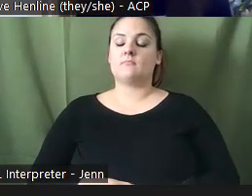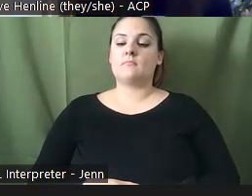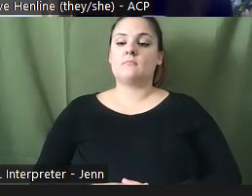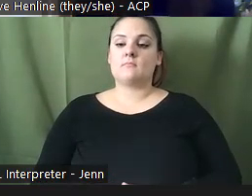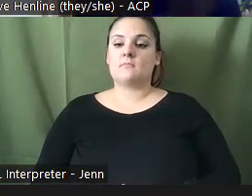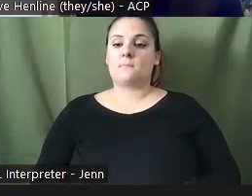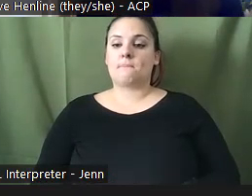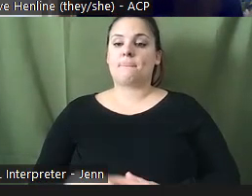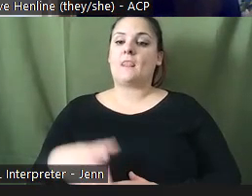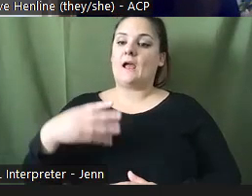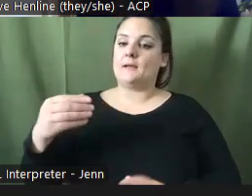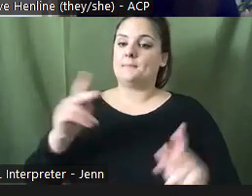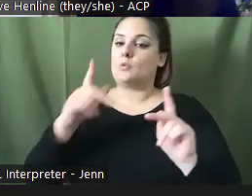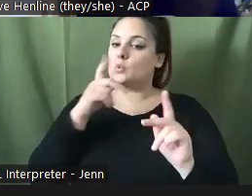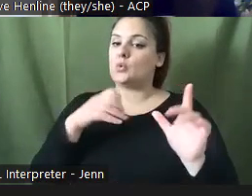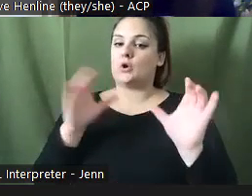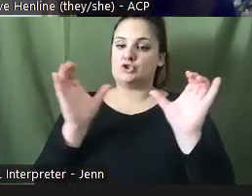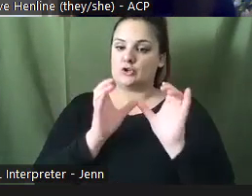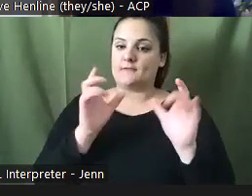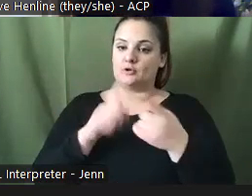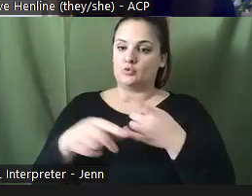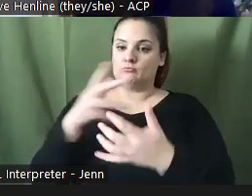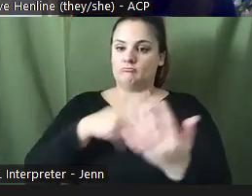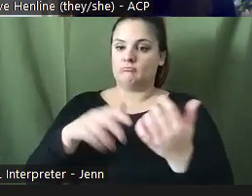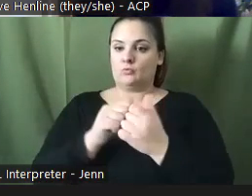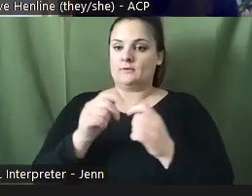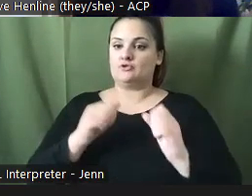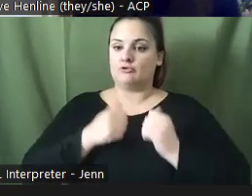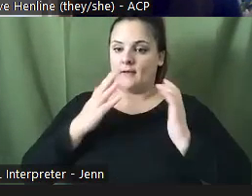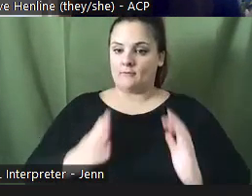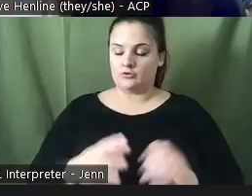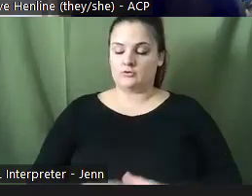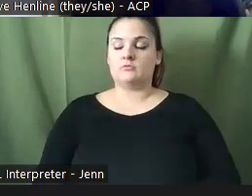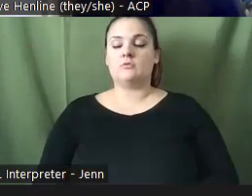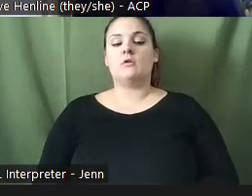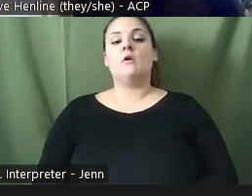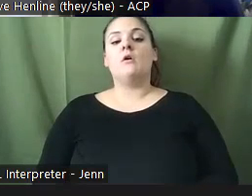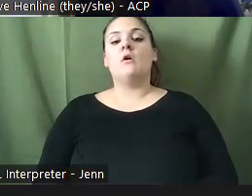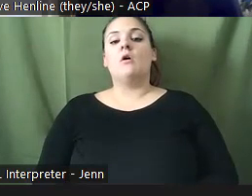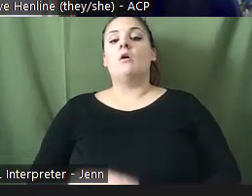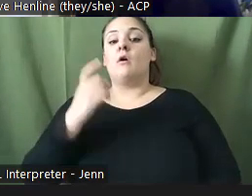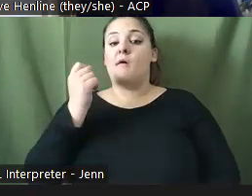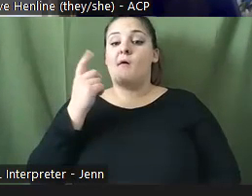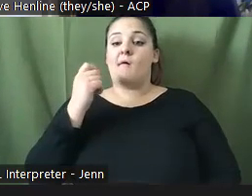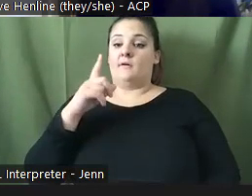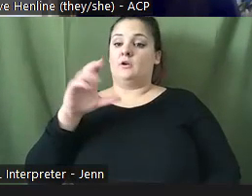So that's what an application assistant is. And out of the 64 counties in Colorado, we have some